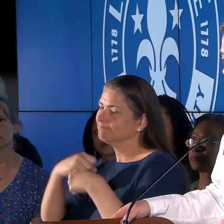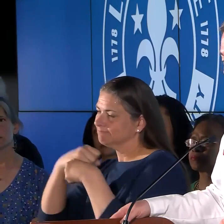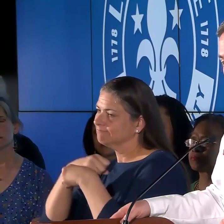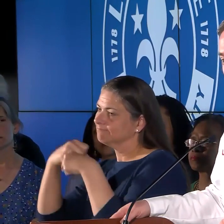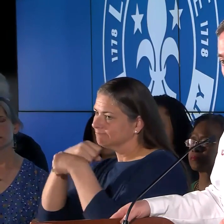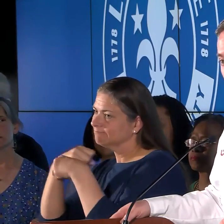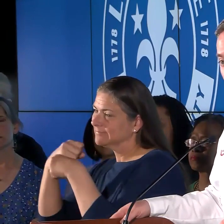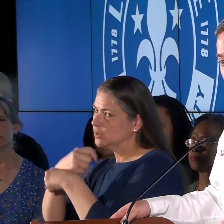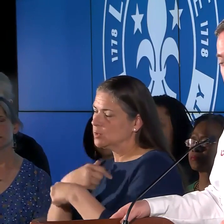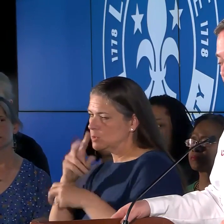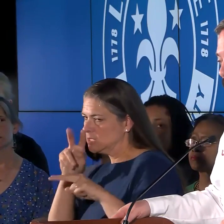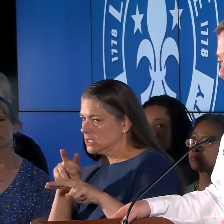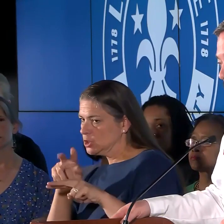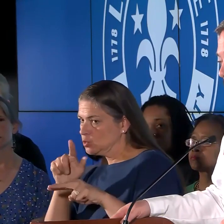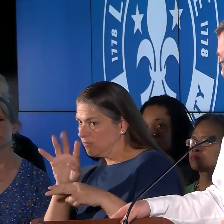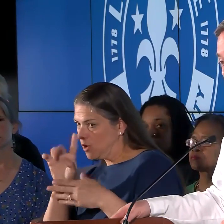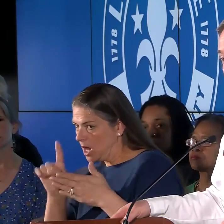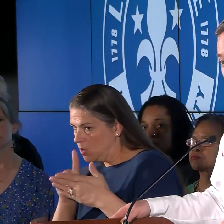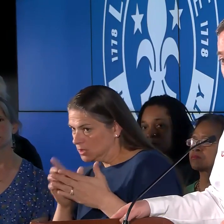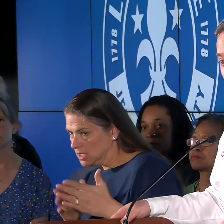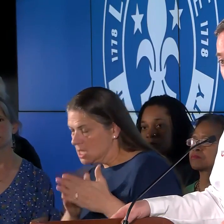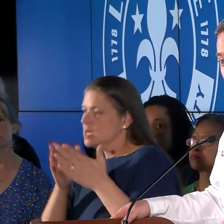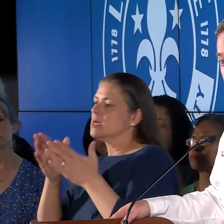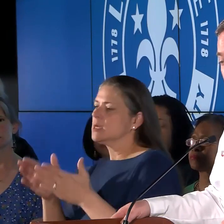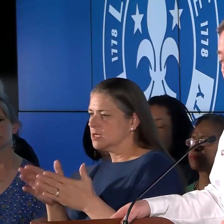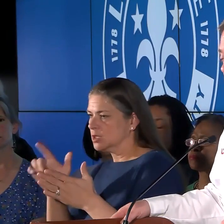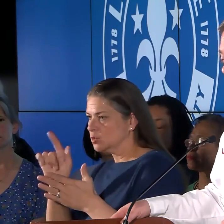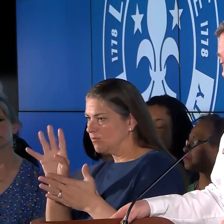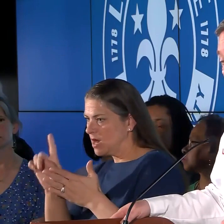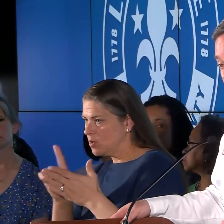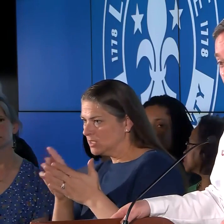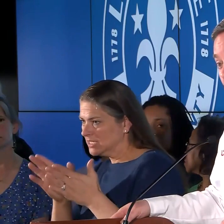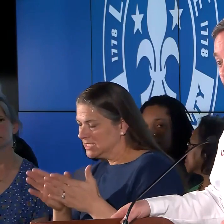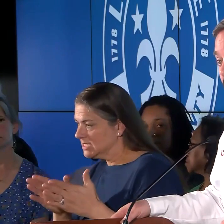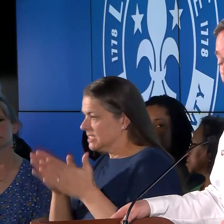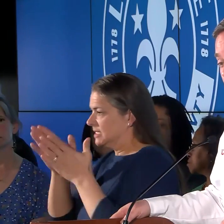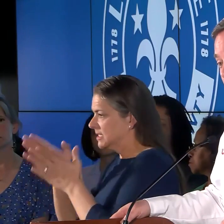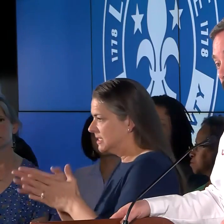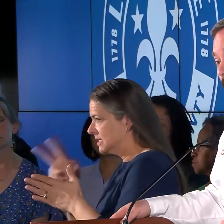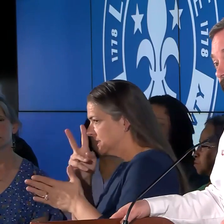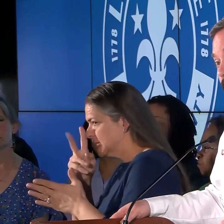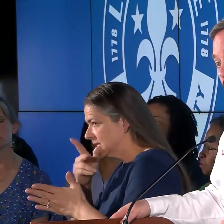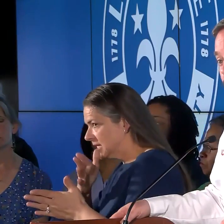through it 24 hours, then we will take another 24 hours and we will keep doing that until they get out of the hospital